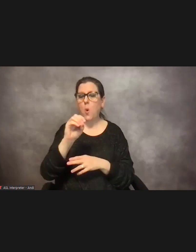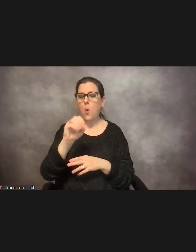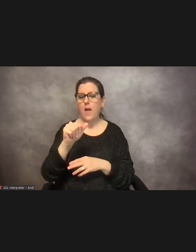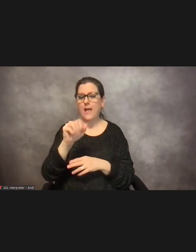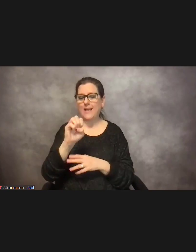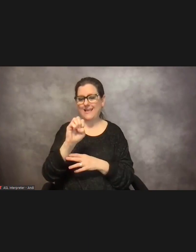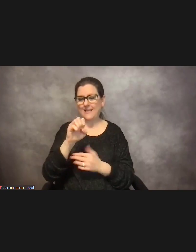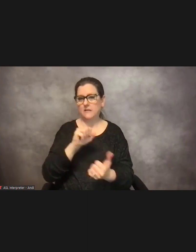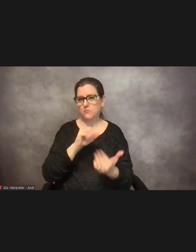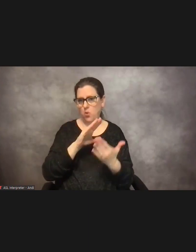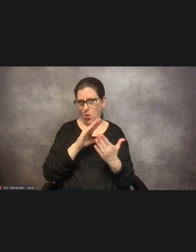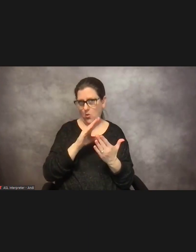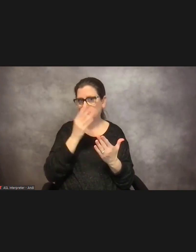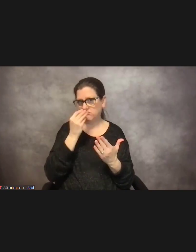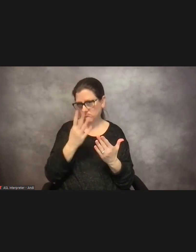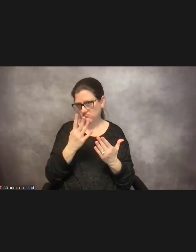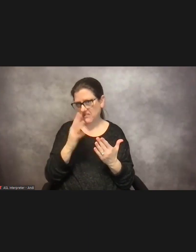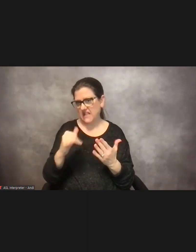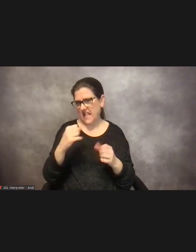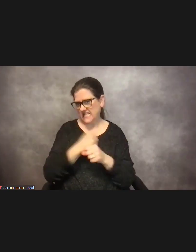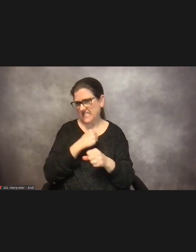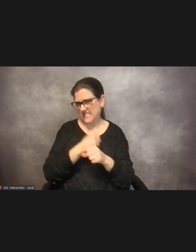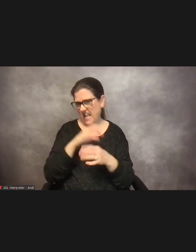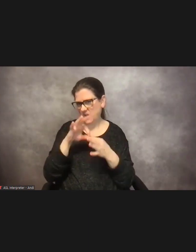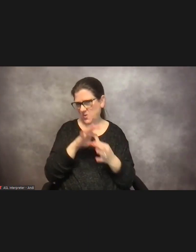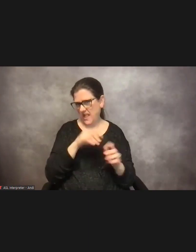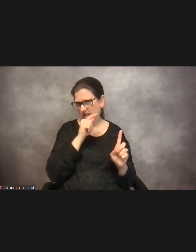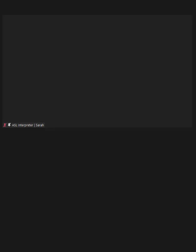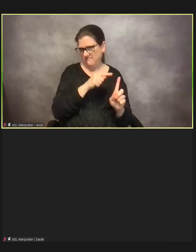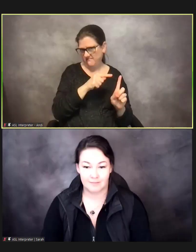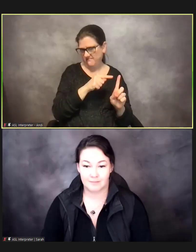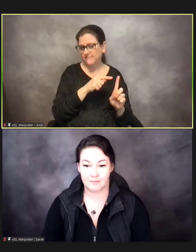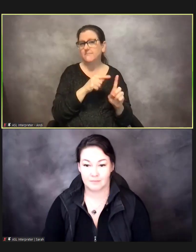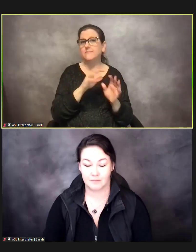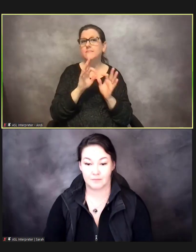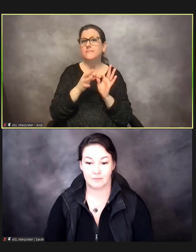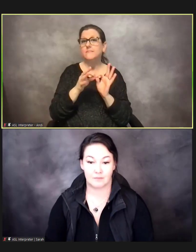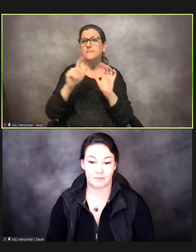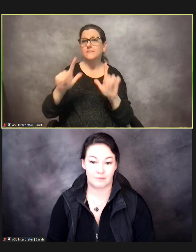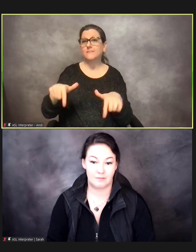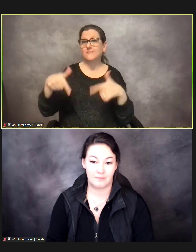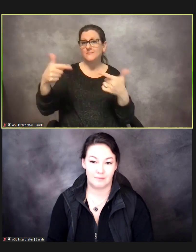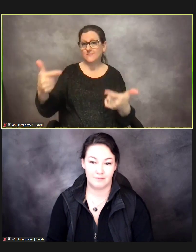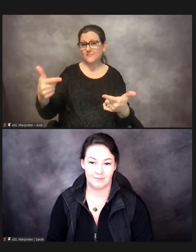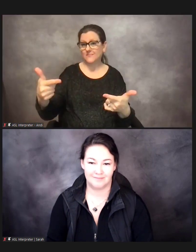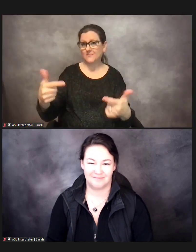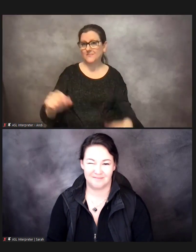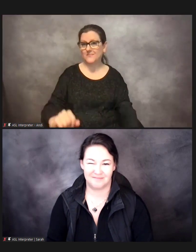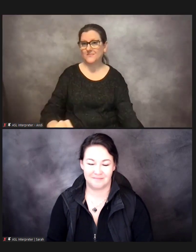So, um, the stats we're about to give you are related to that scenario.